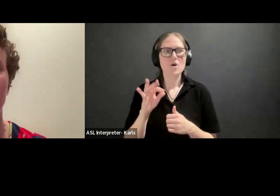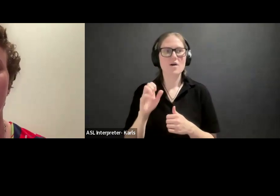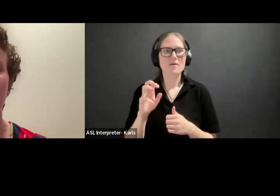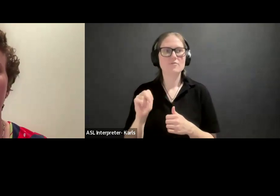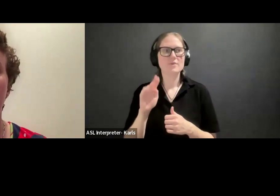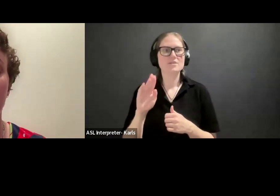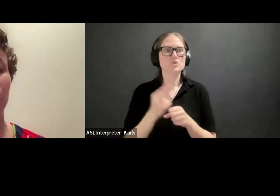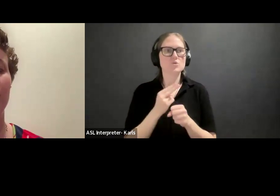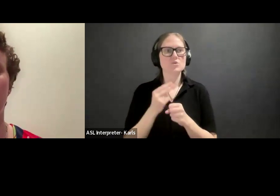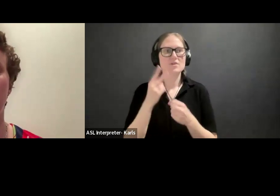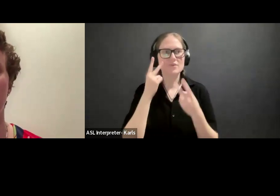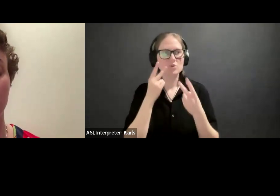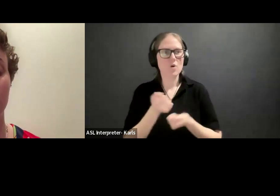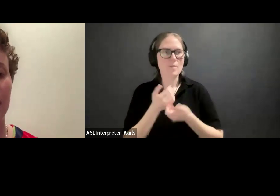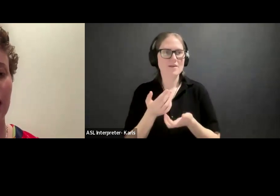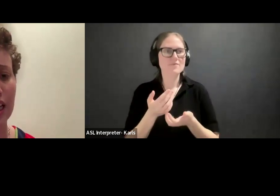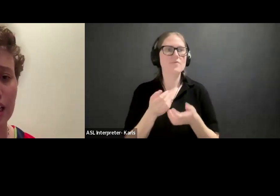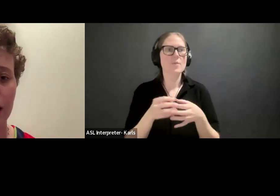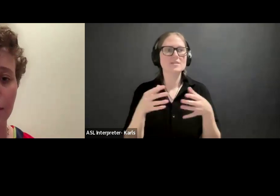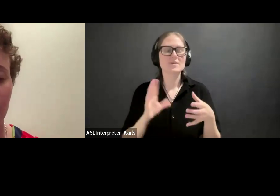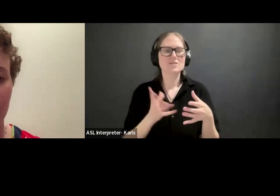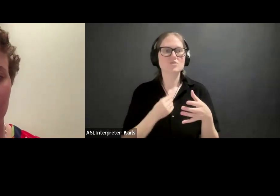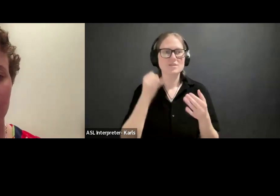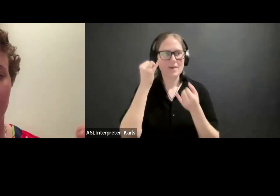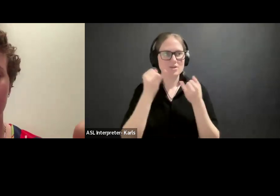in A Woman Wandered into a thicket. Um, the…